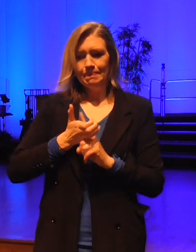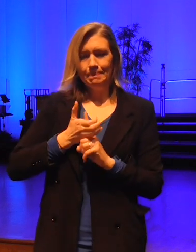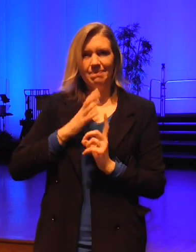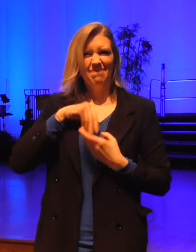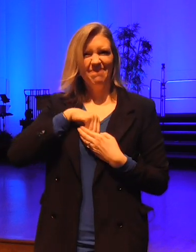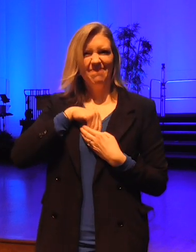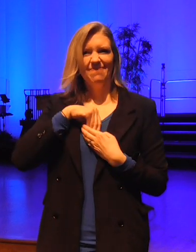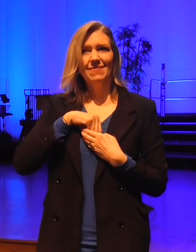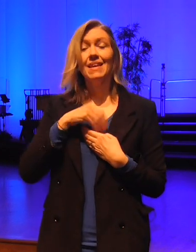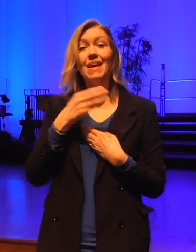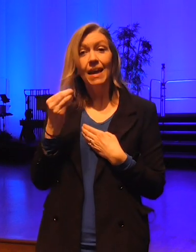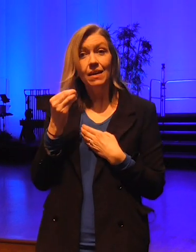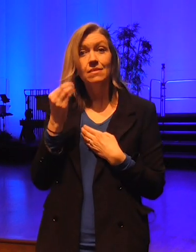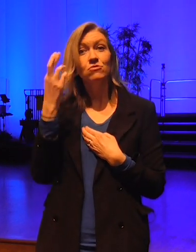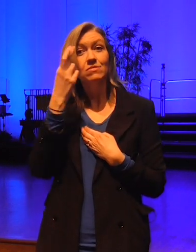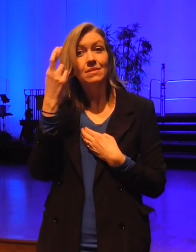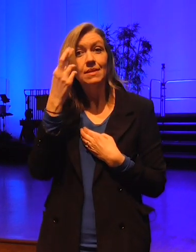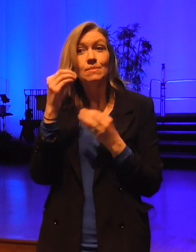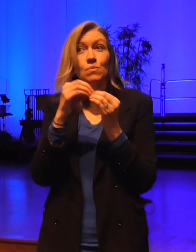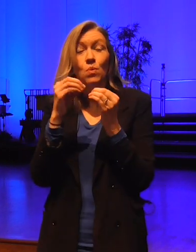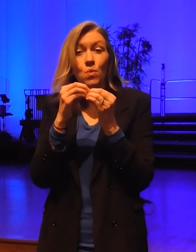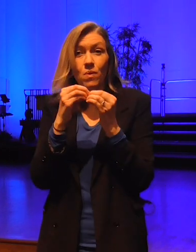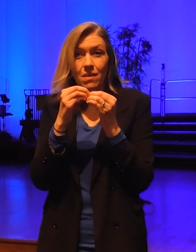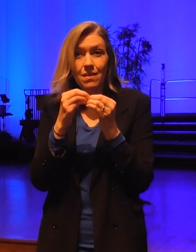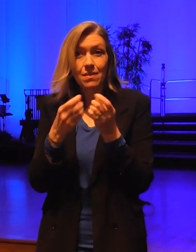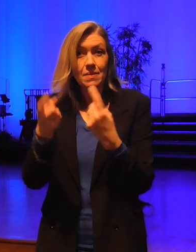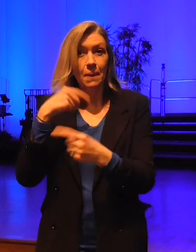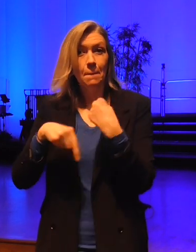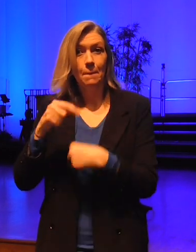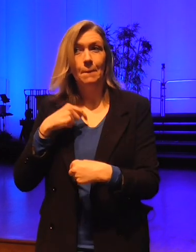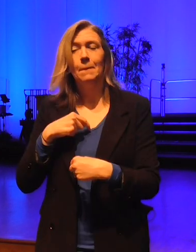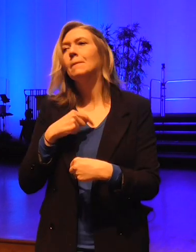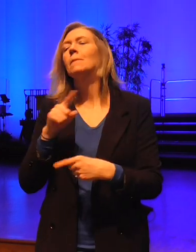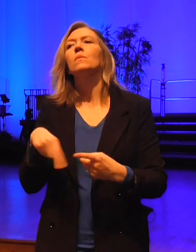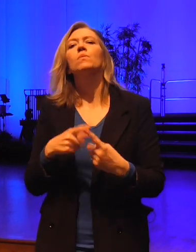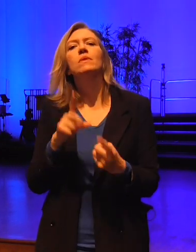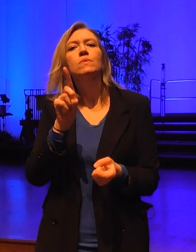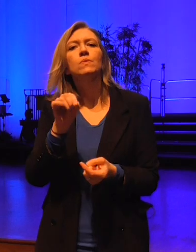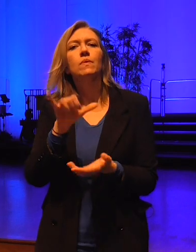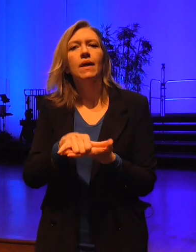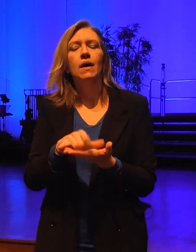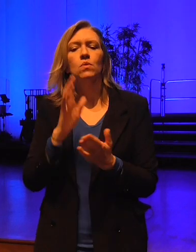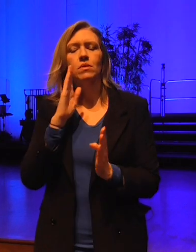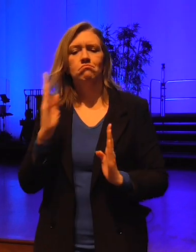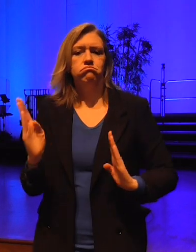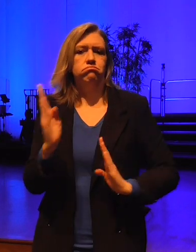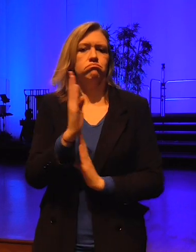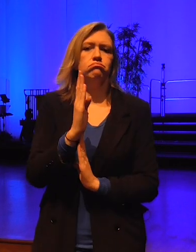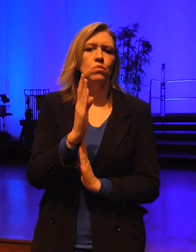more to come when we do this we live in accordance with what is we free ourselves more and more from